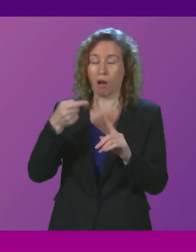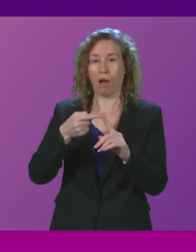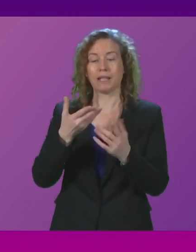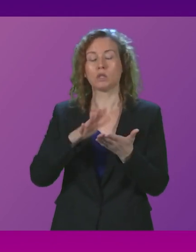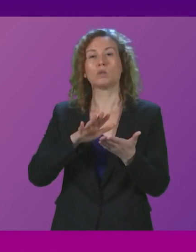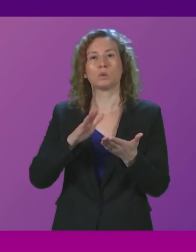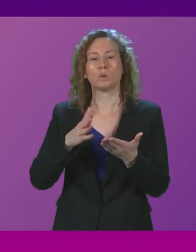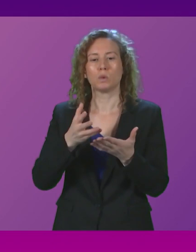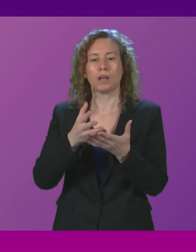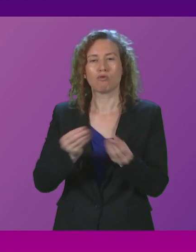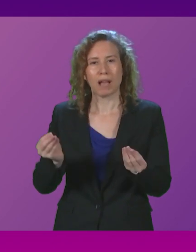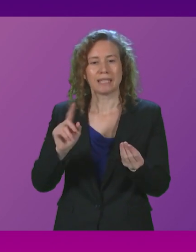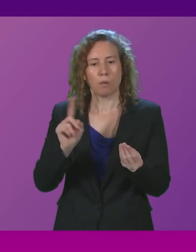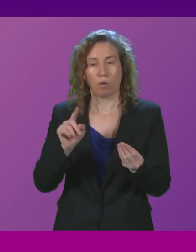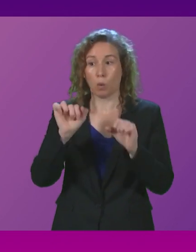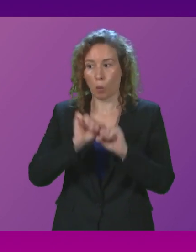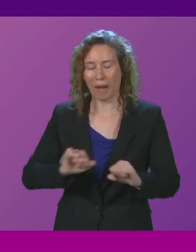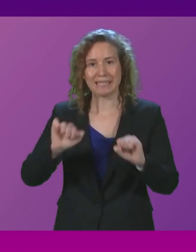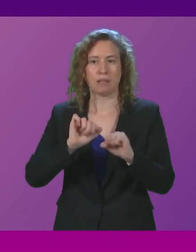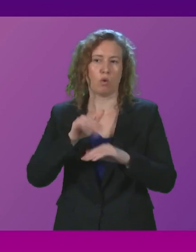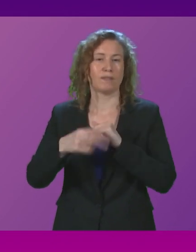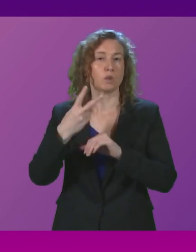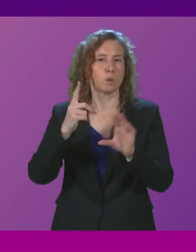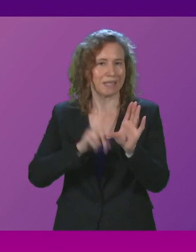in most specialties, the numbers of those waiting two years or more.